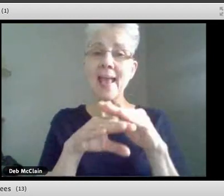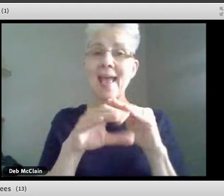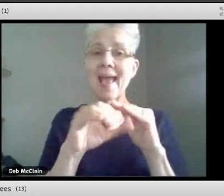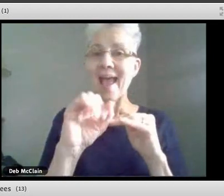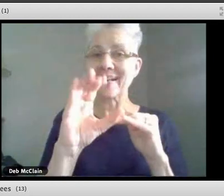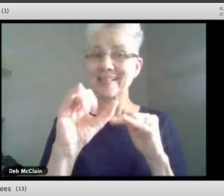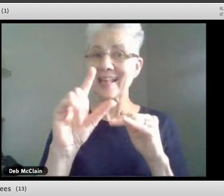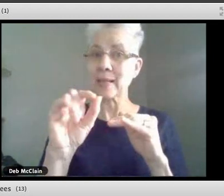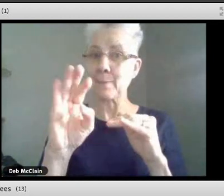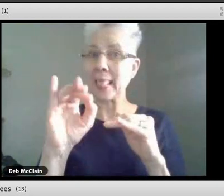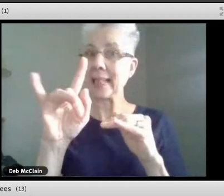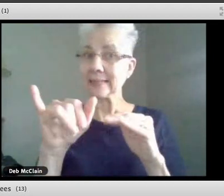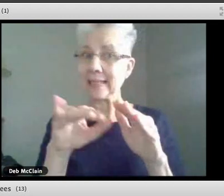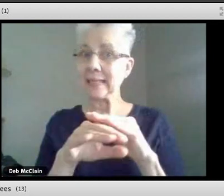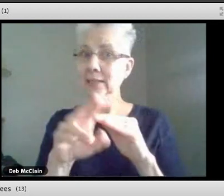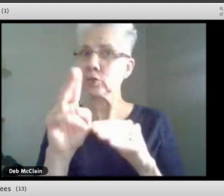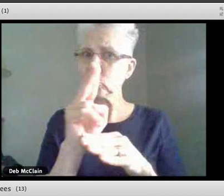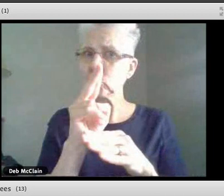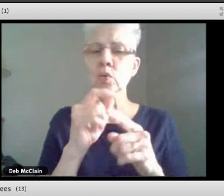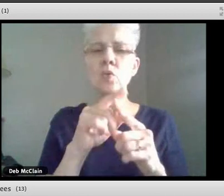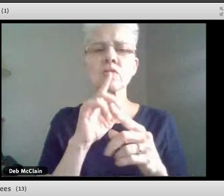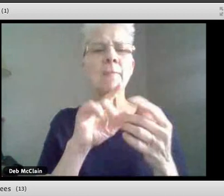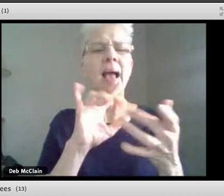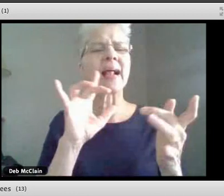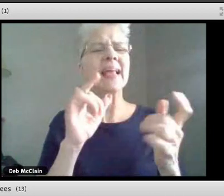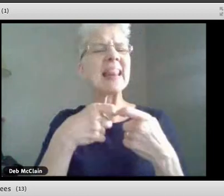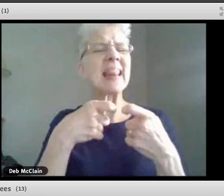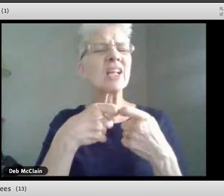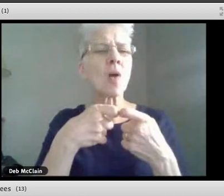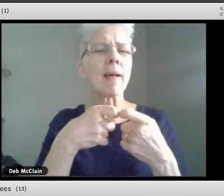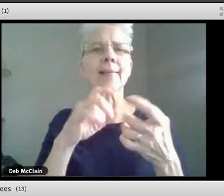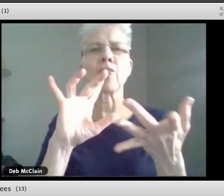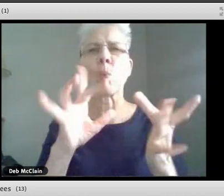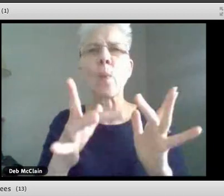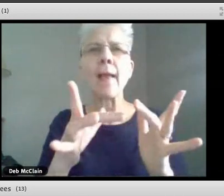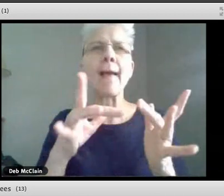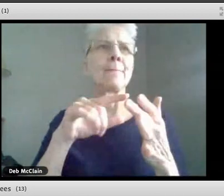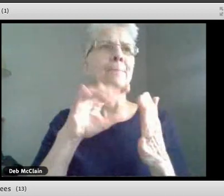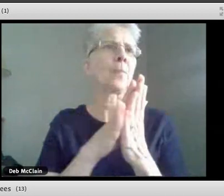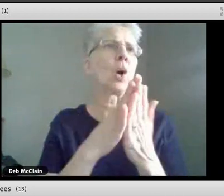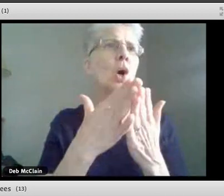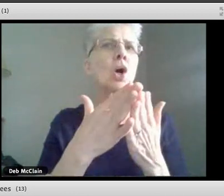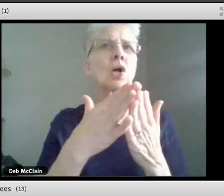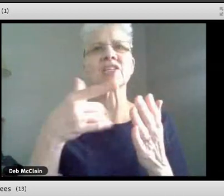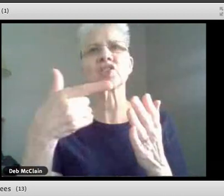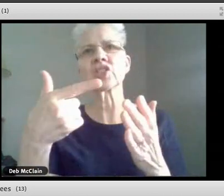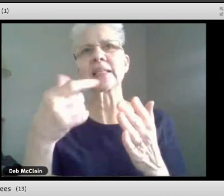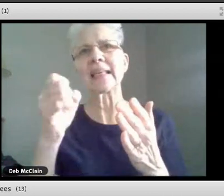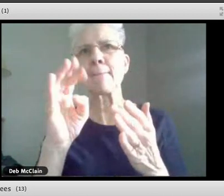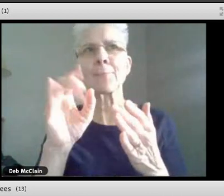we're talking more about electronic accessibility, so the web, eBooks, journals, different things like that.